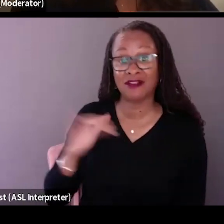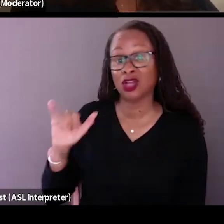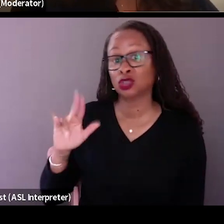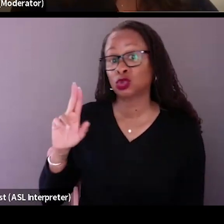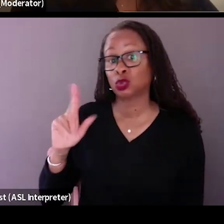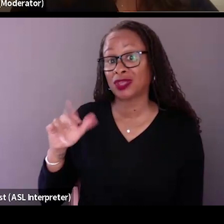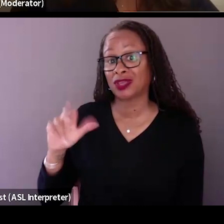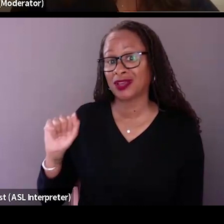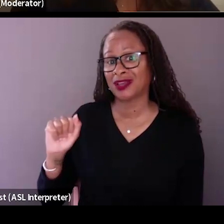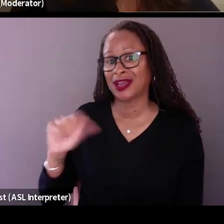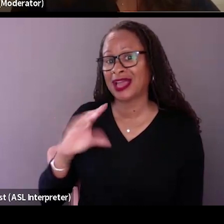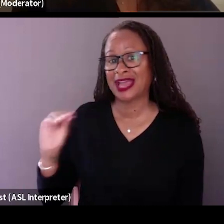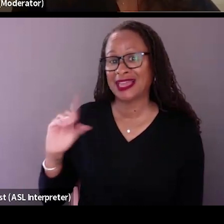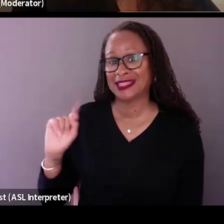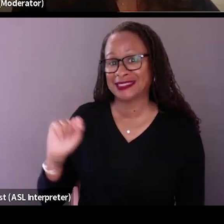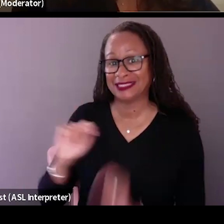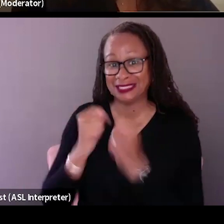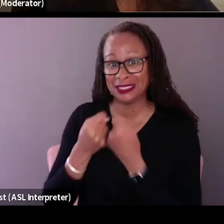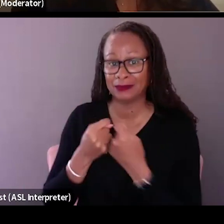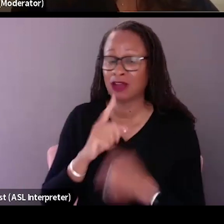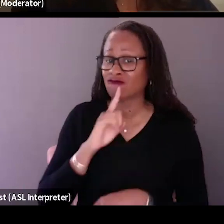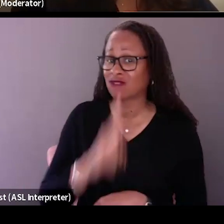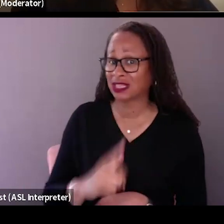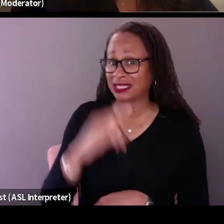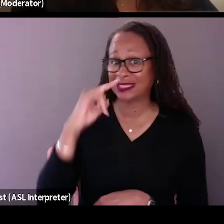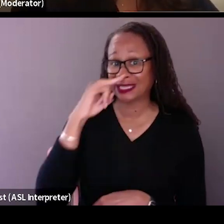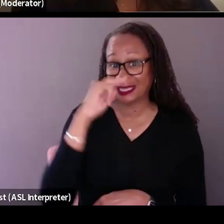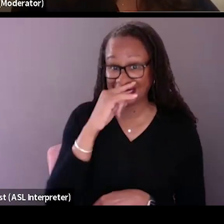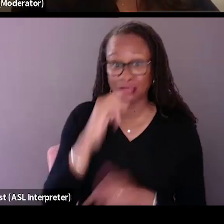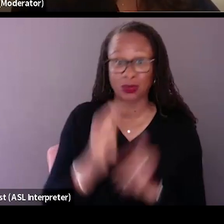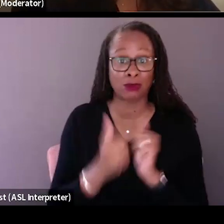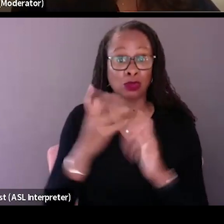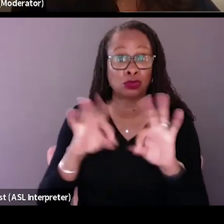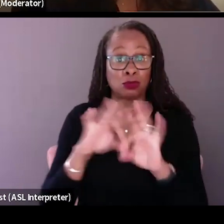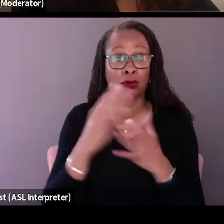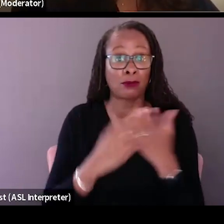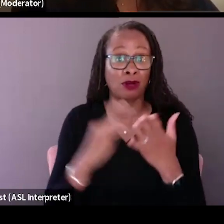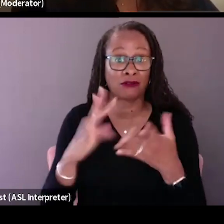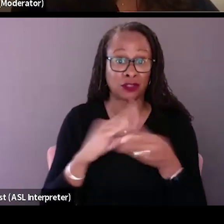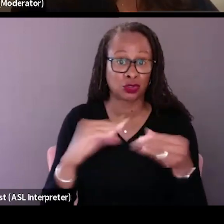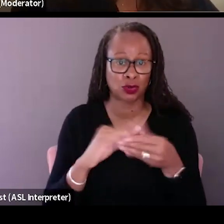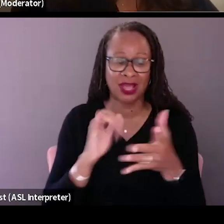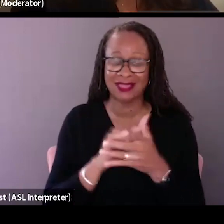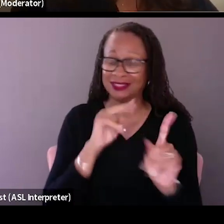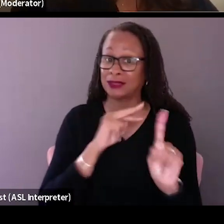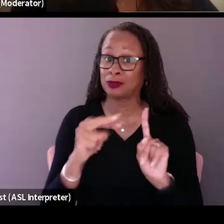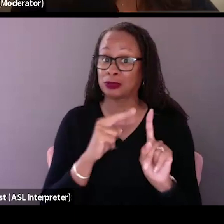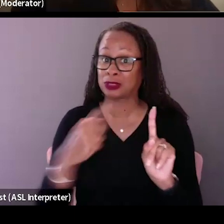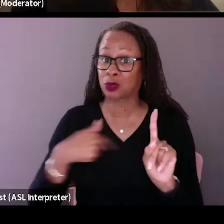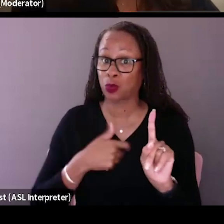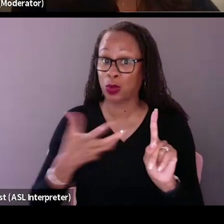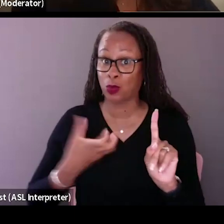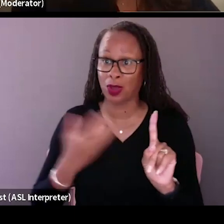the kids were the most important part of the story for us. That was the angle that we wanted to go in. We knew there was other projects being made